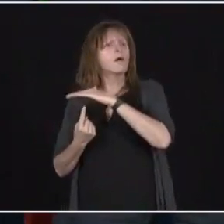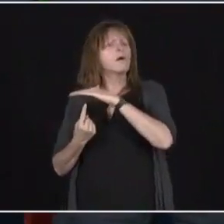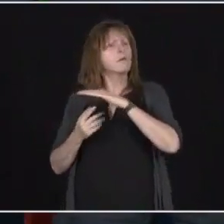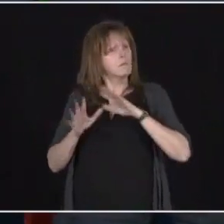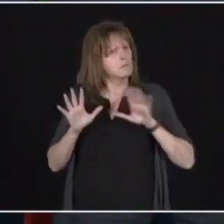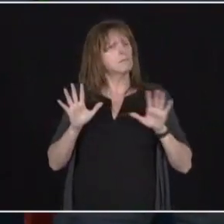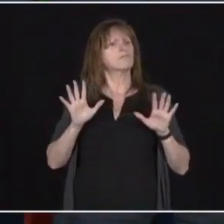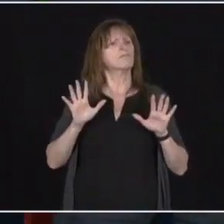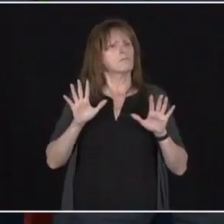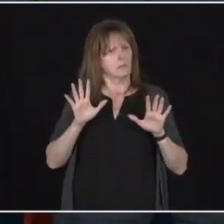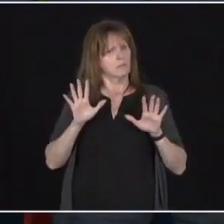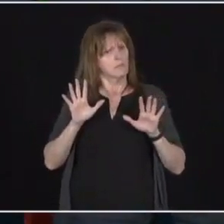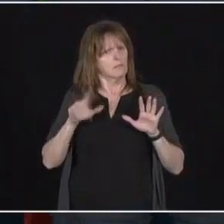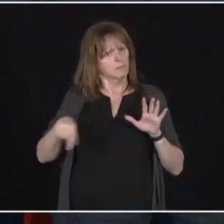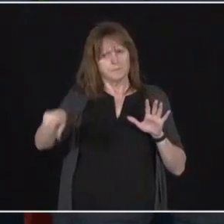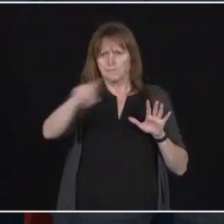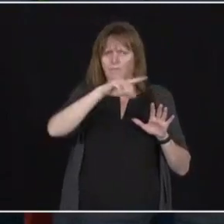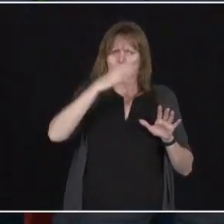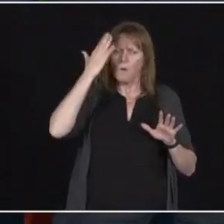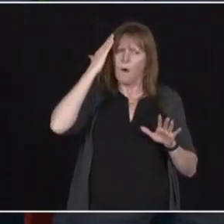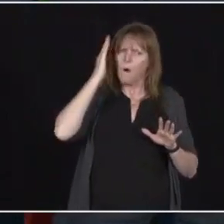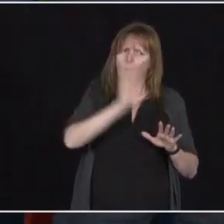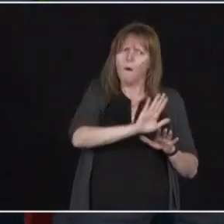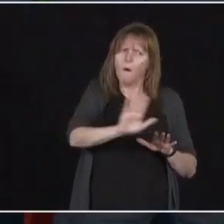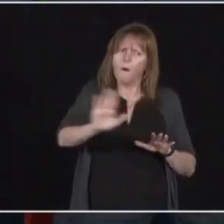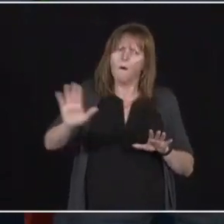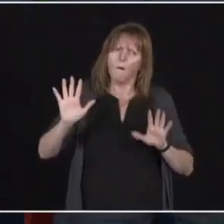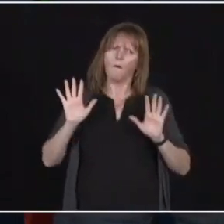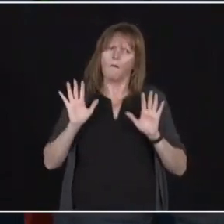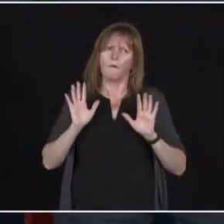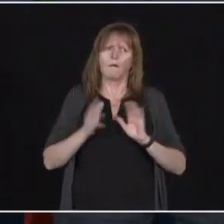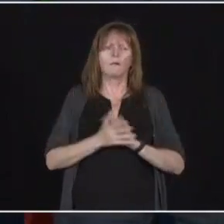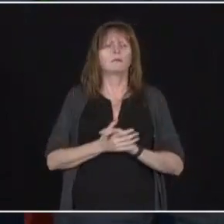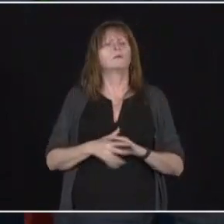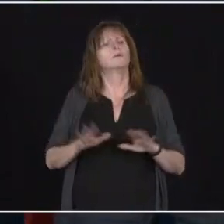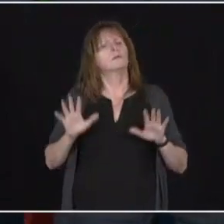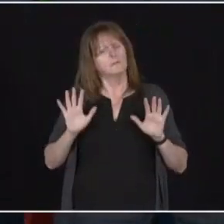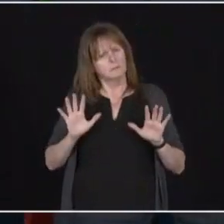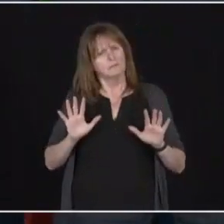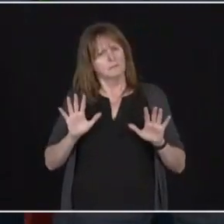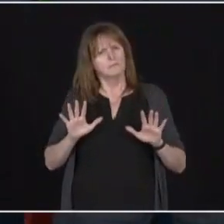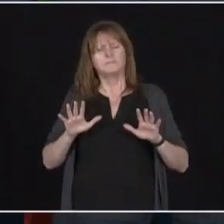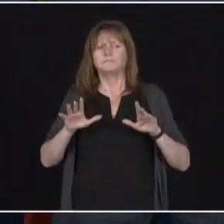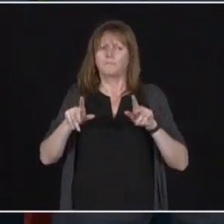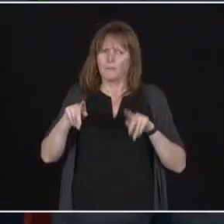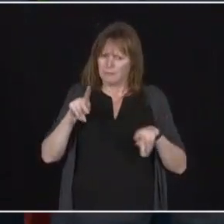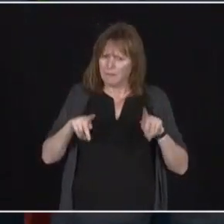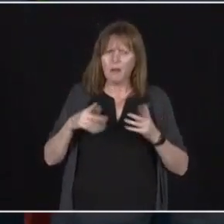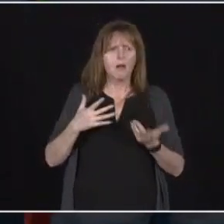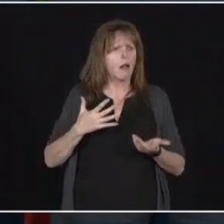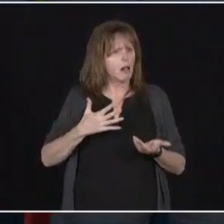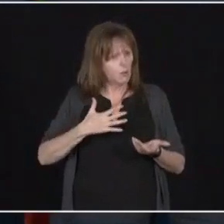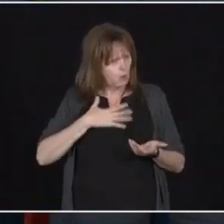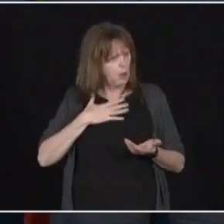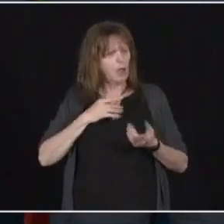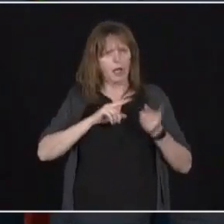They want to know if they have signs or symptoms of COVID-19, and they do test positive, they know they need to go into self isolation for two